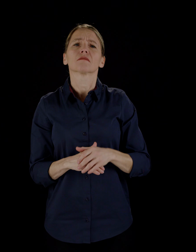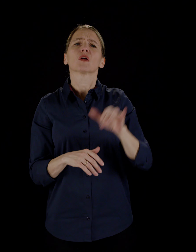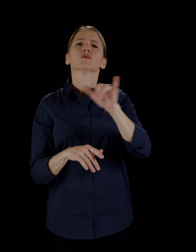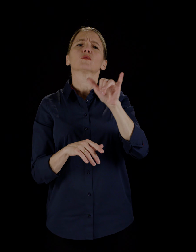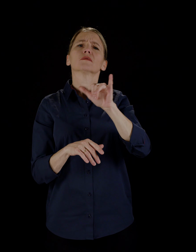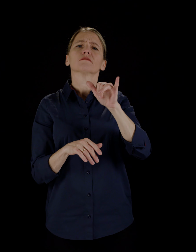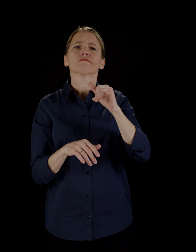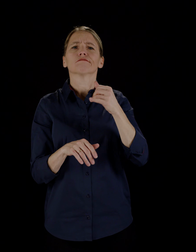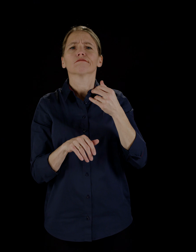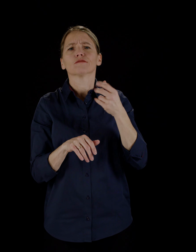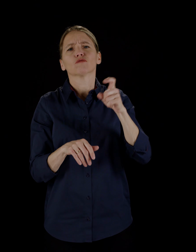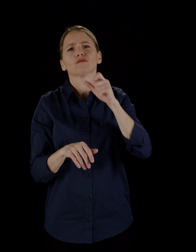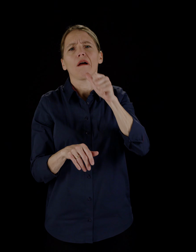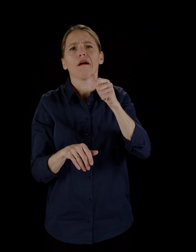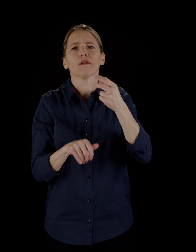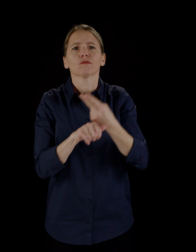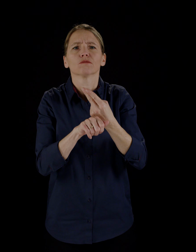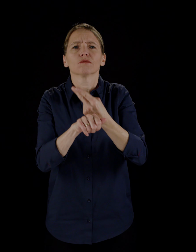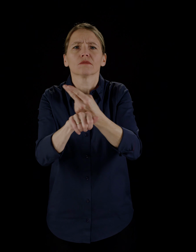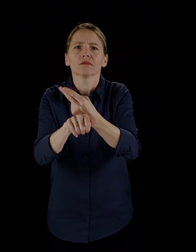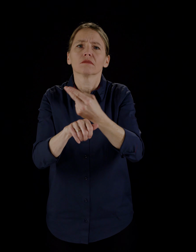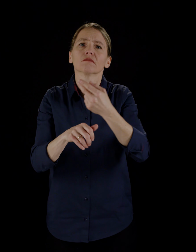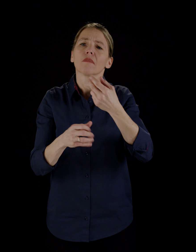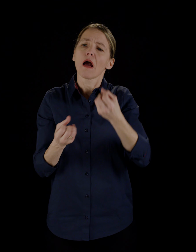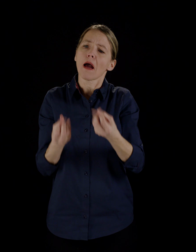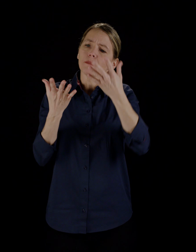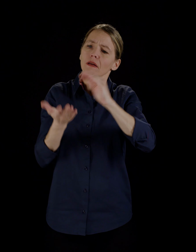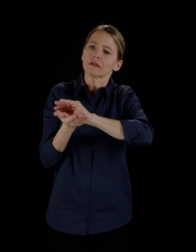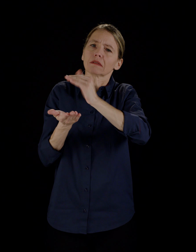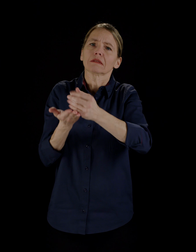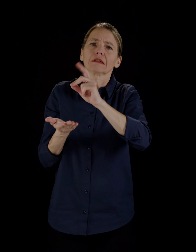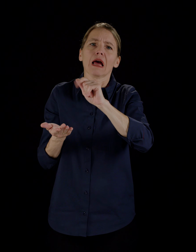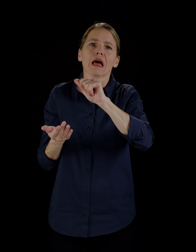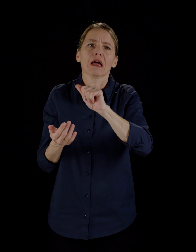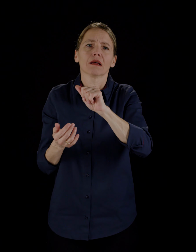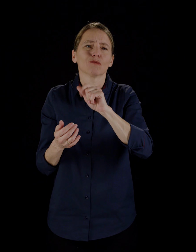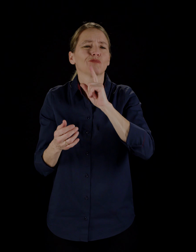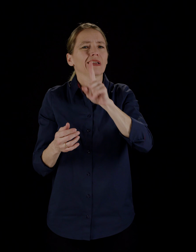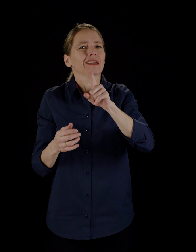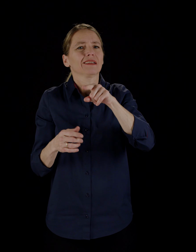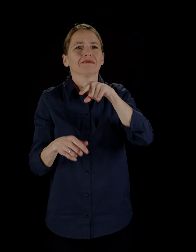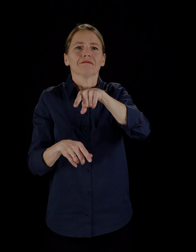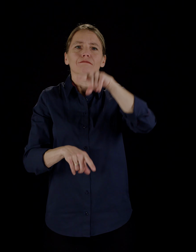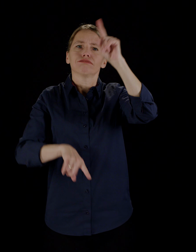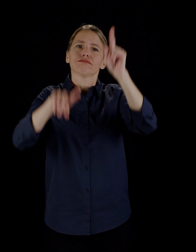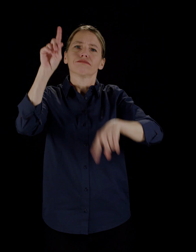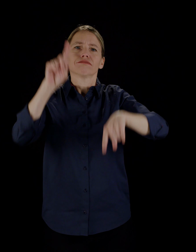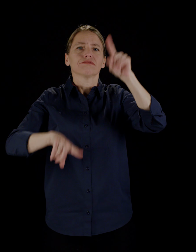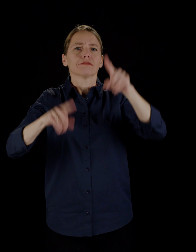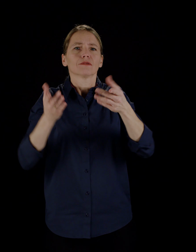The amount of data used by various services, platforms or devices, depends on many things